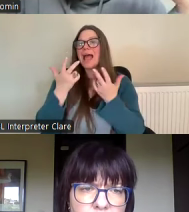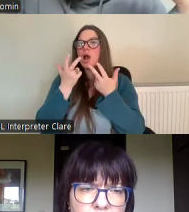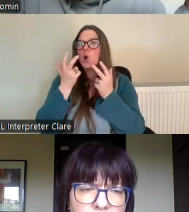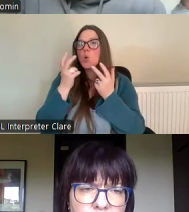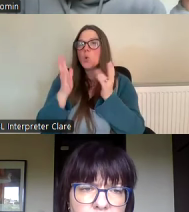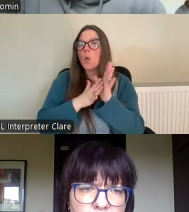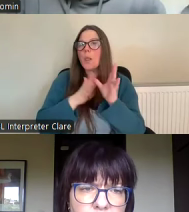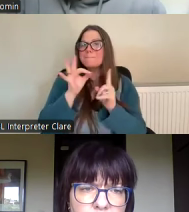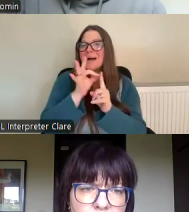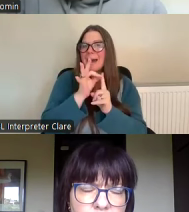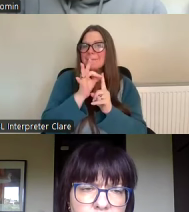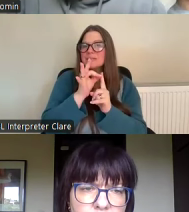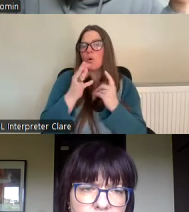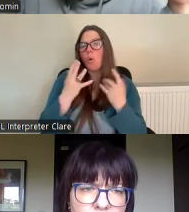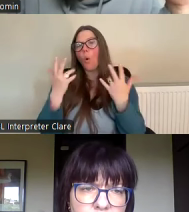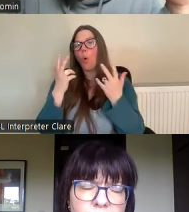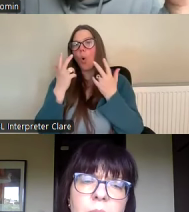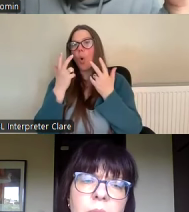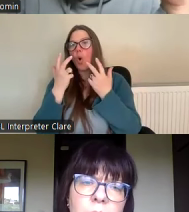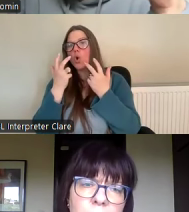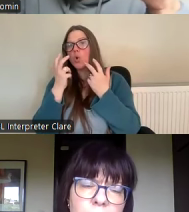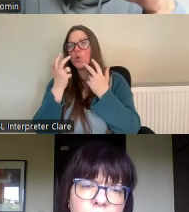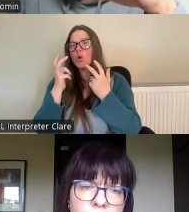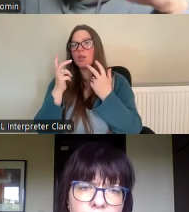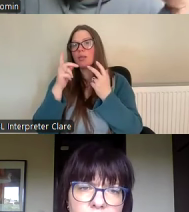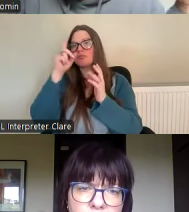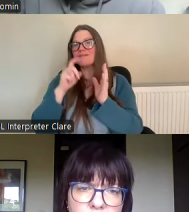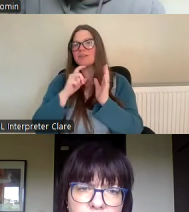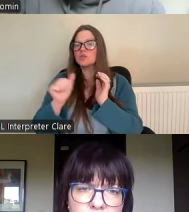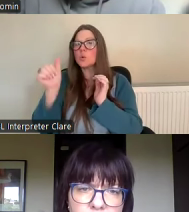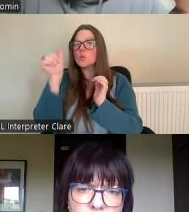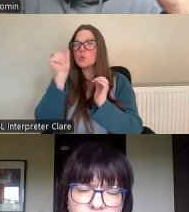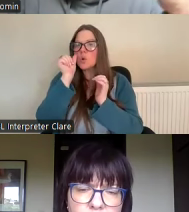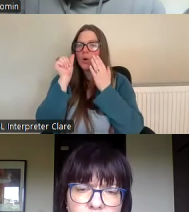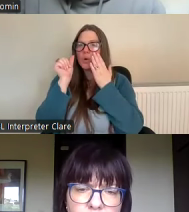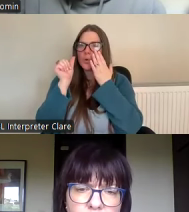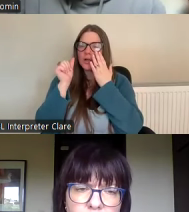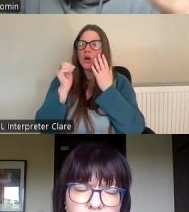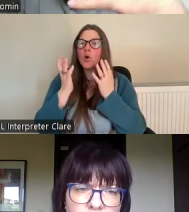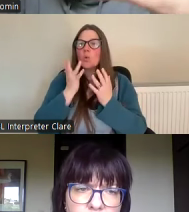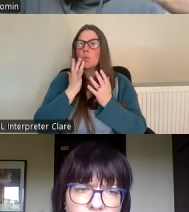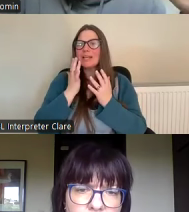When people type in restaurants near me and these business profiles come up,